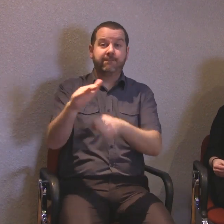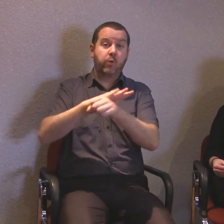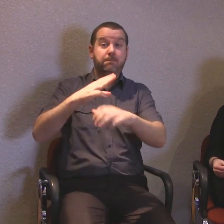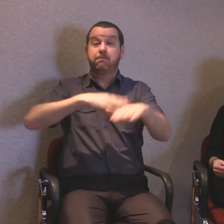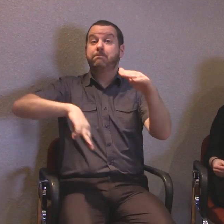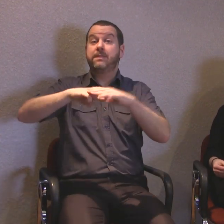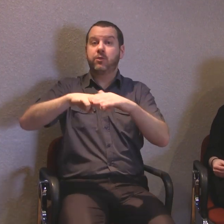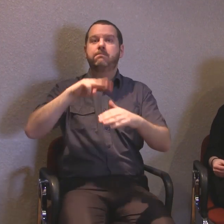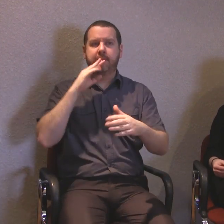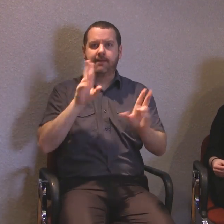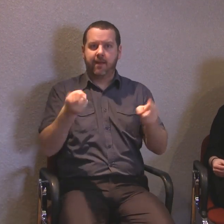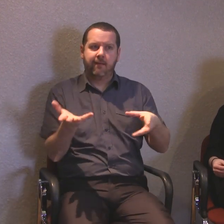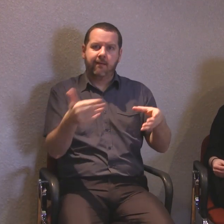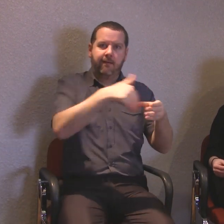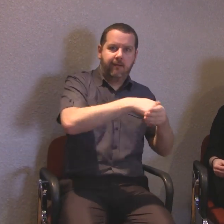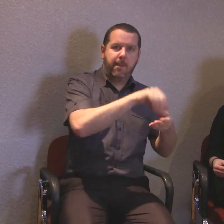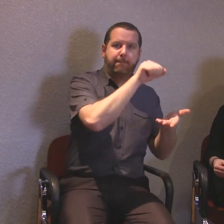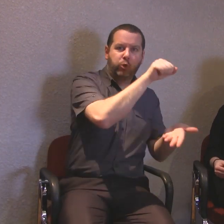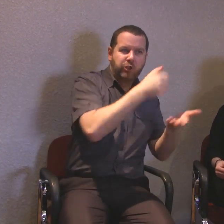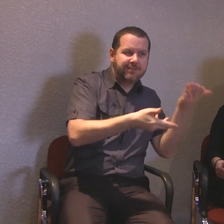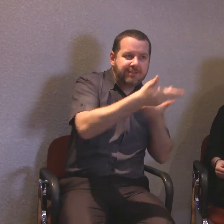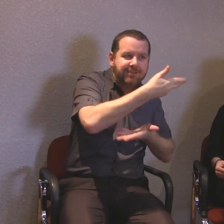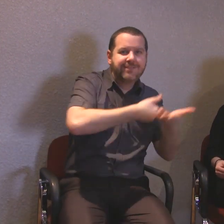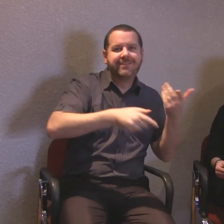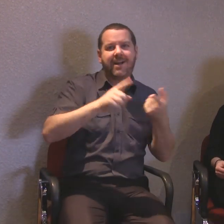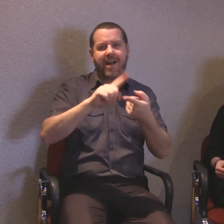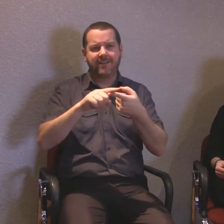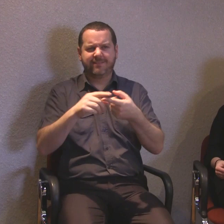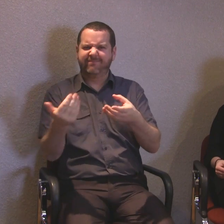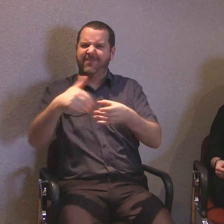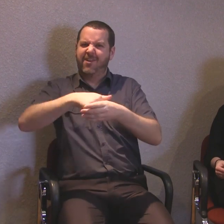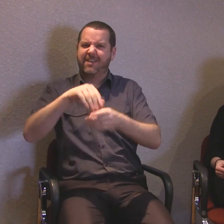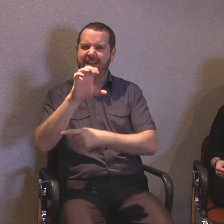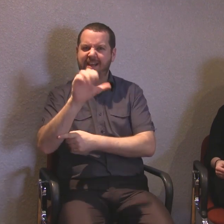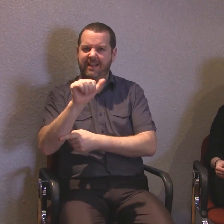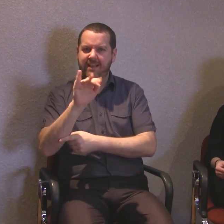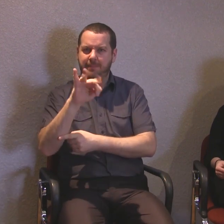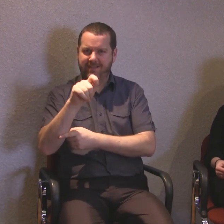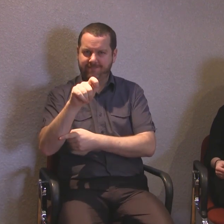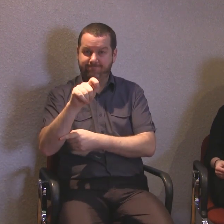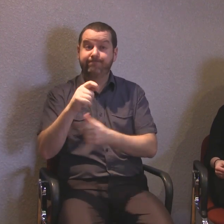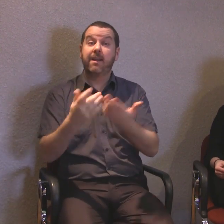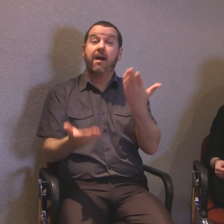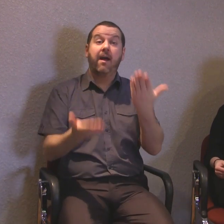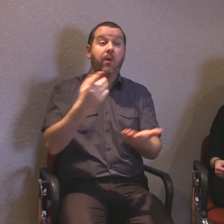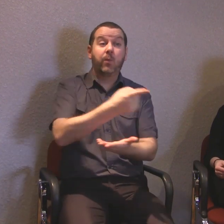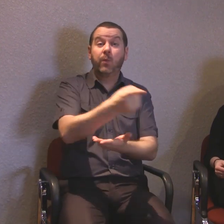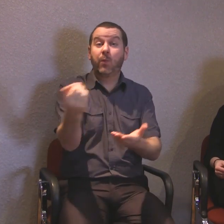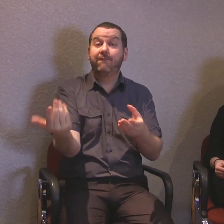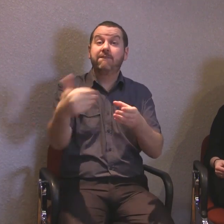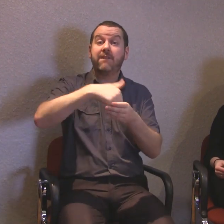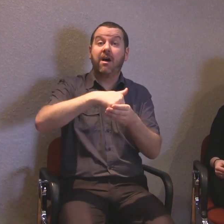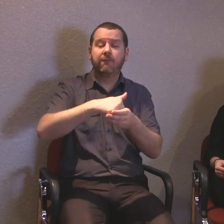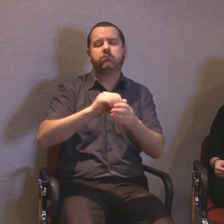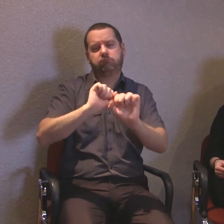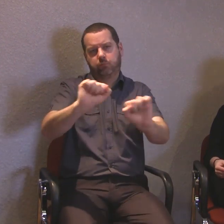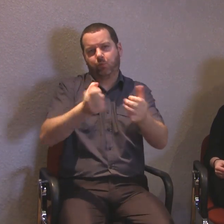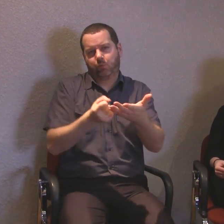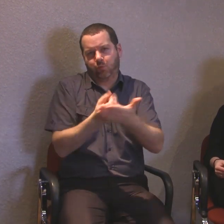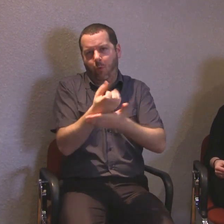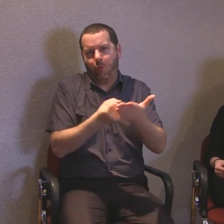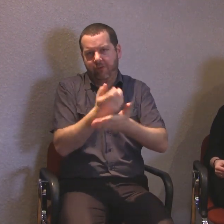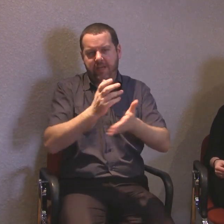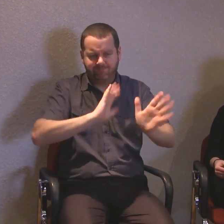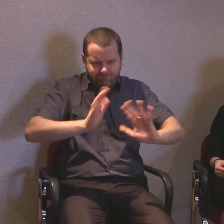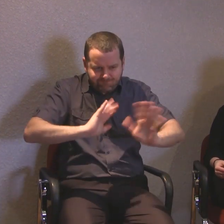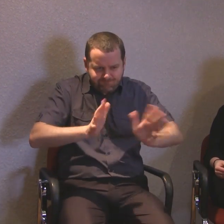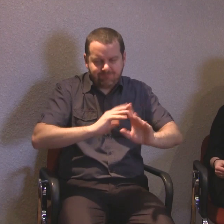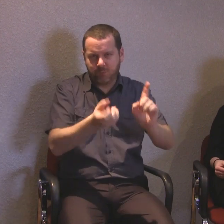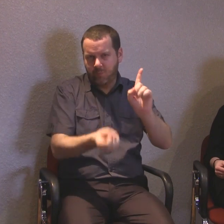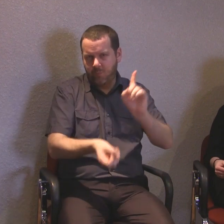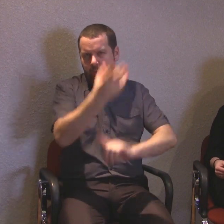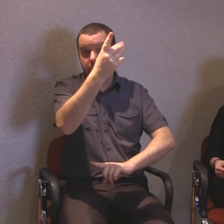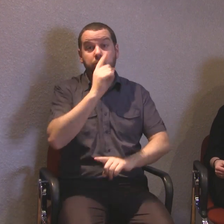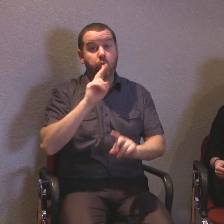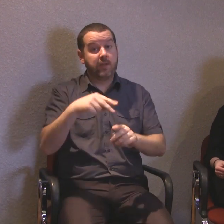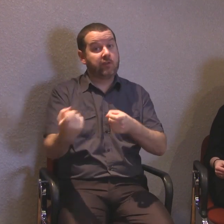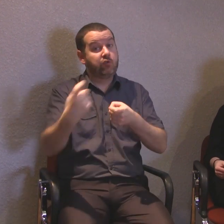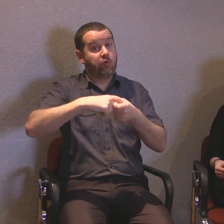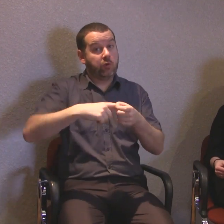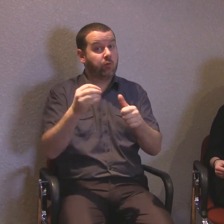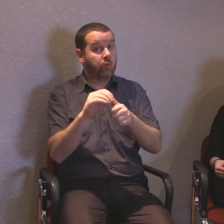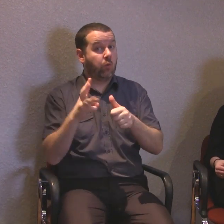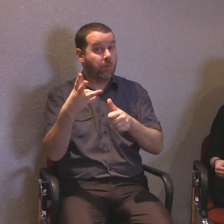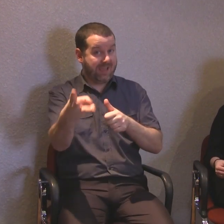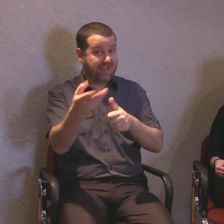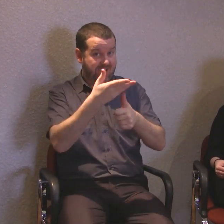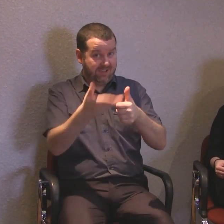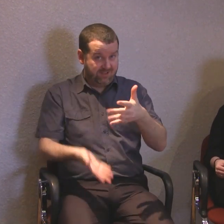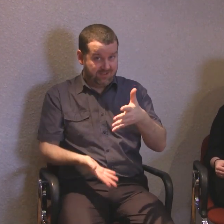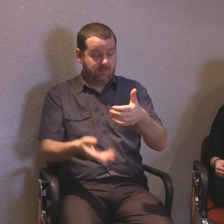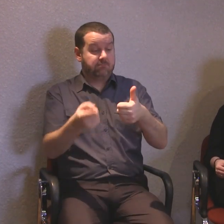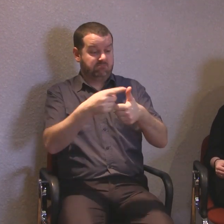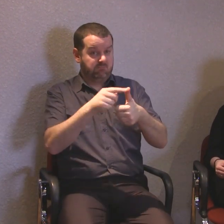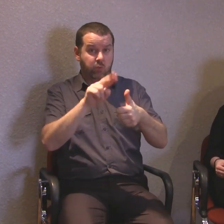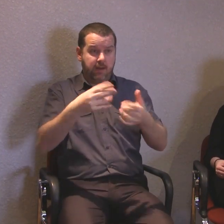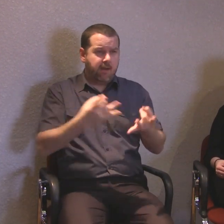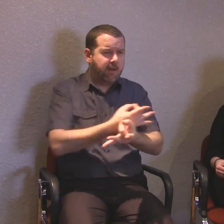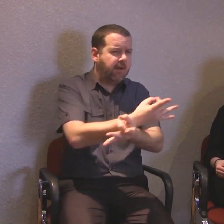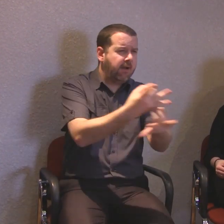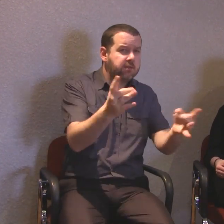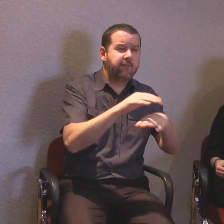The best way to get involved is to upload your story, but are there are other ways